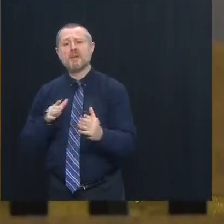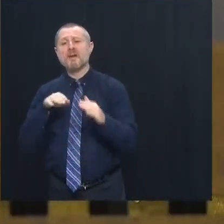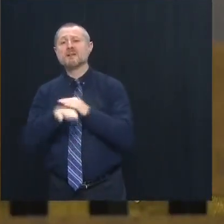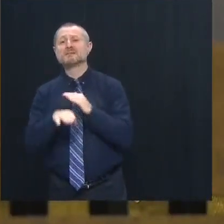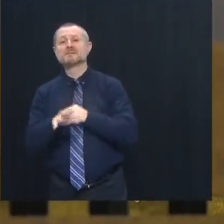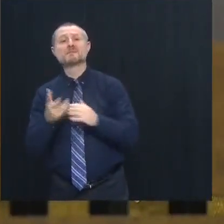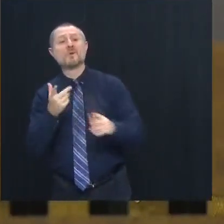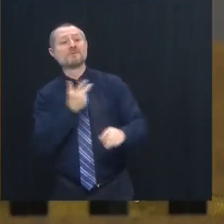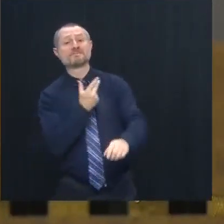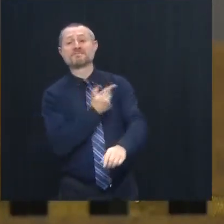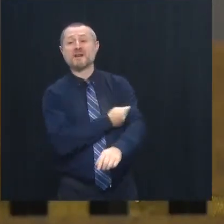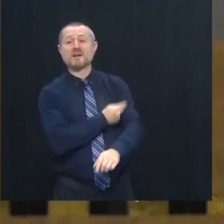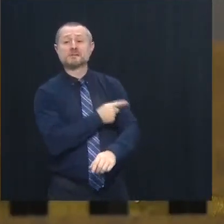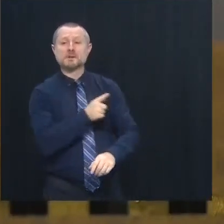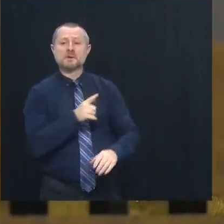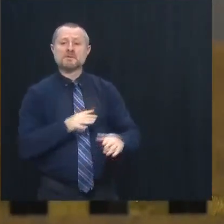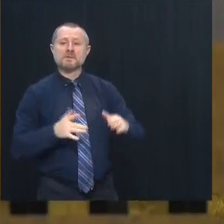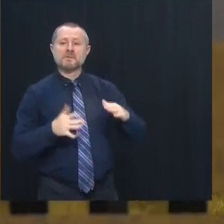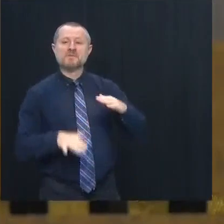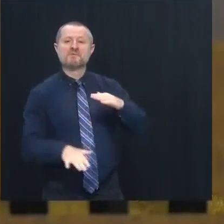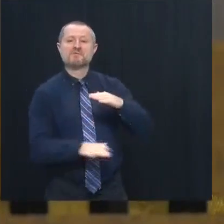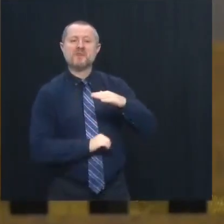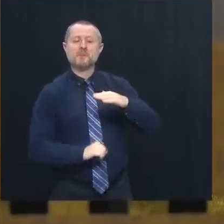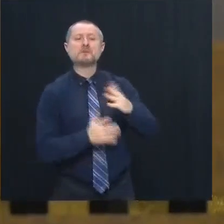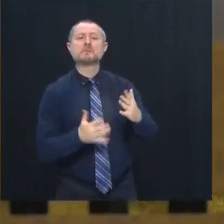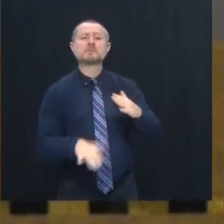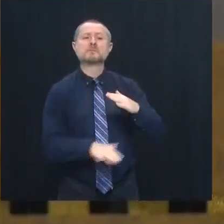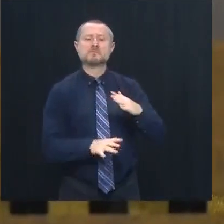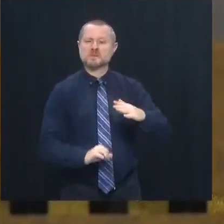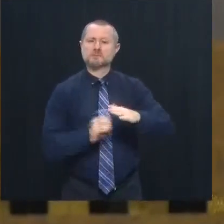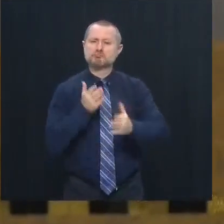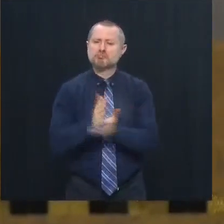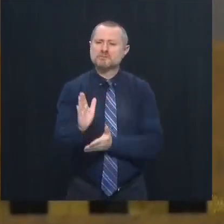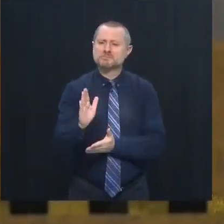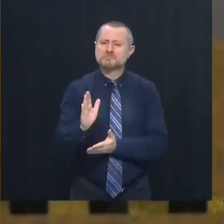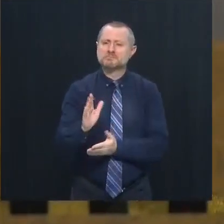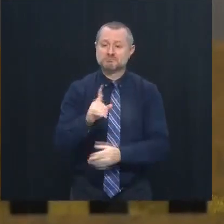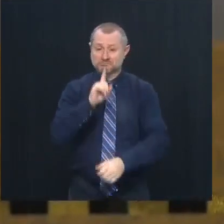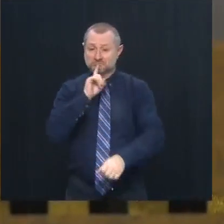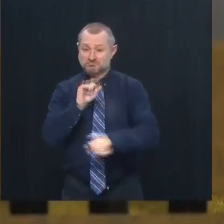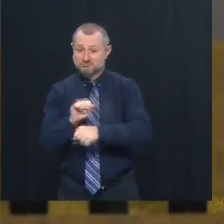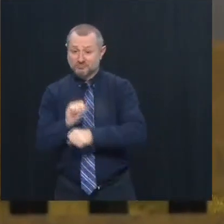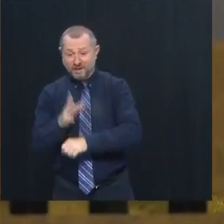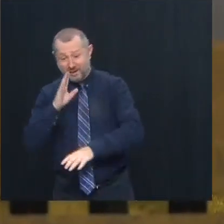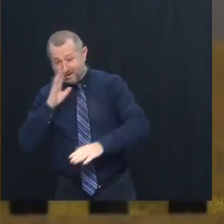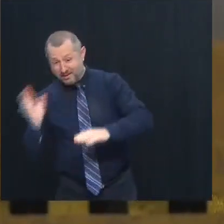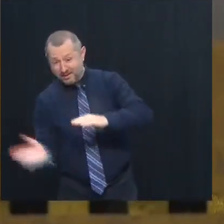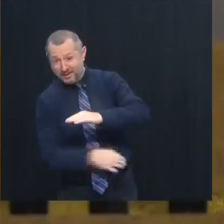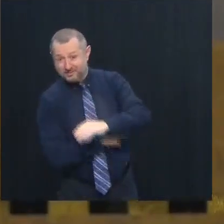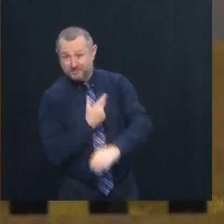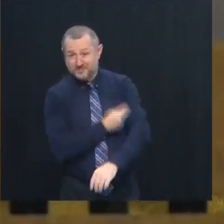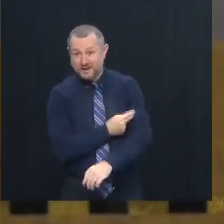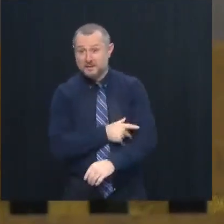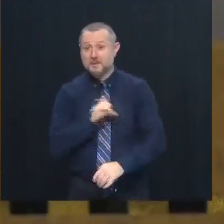SO LET'S LOOK AT THE LAW. THERE CAN BE NO MORE FUNDAMENTAL RIGHT IN THIS MOMENT THAN ACCESS